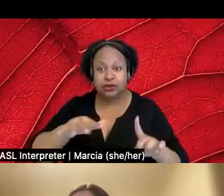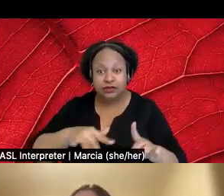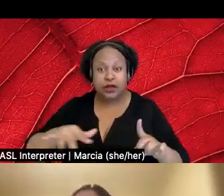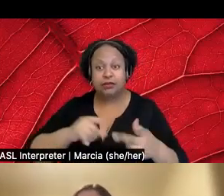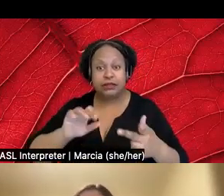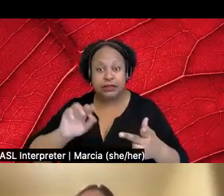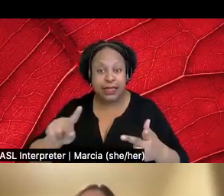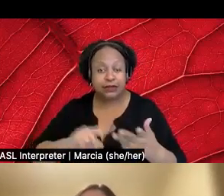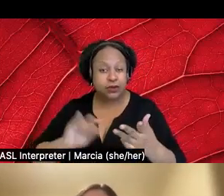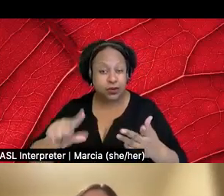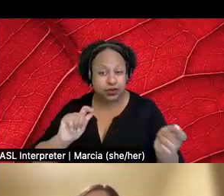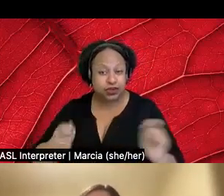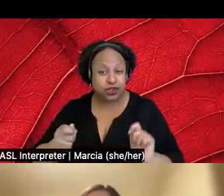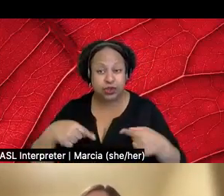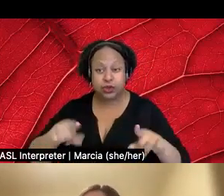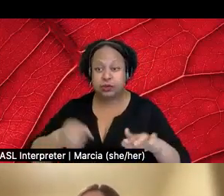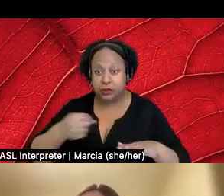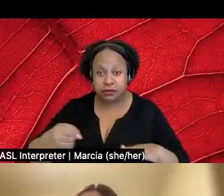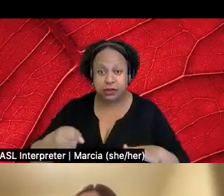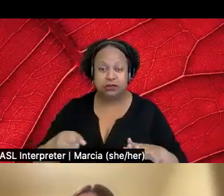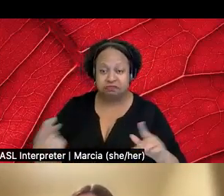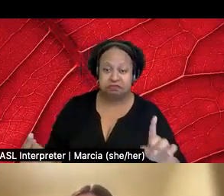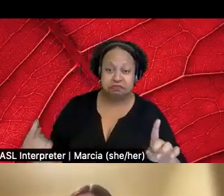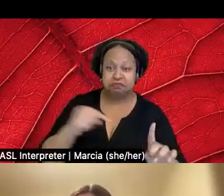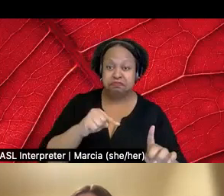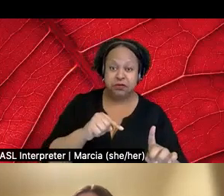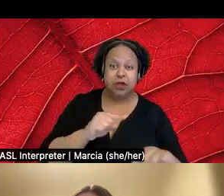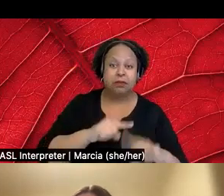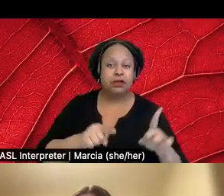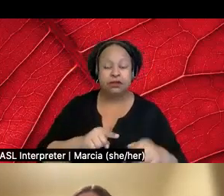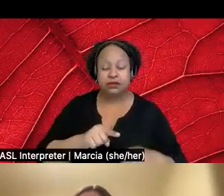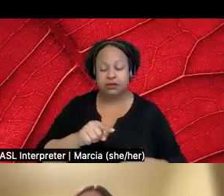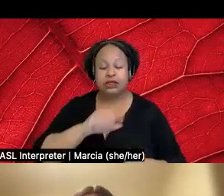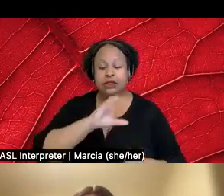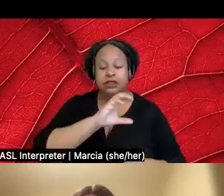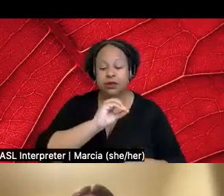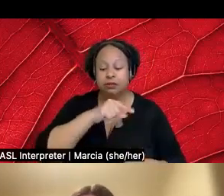But unlike the COPM, it's more collaborative and includes input from multiple perspectives